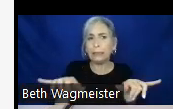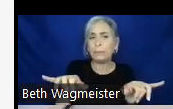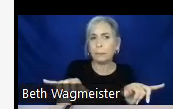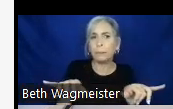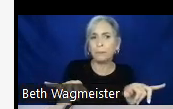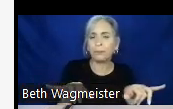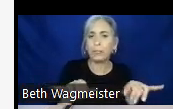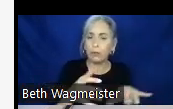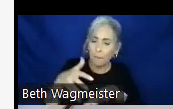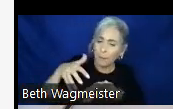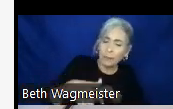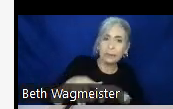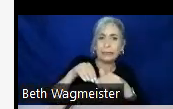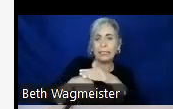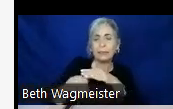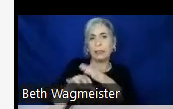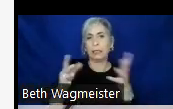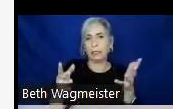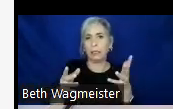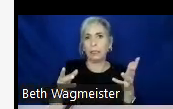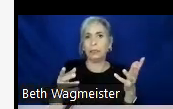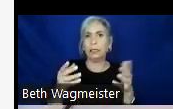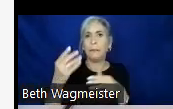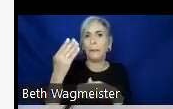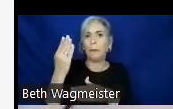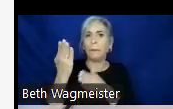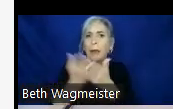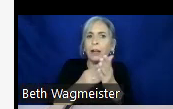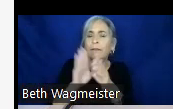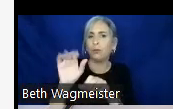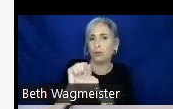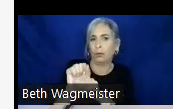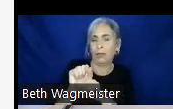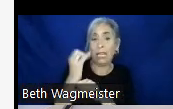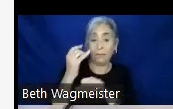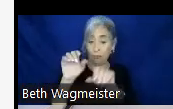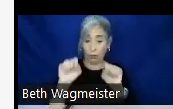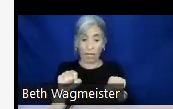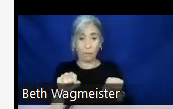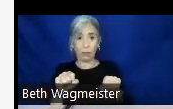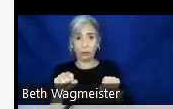build in accessibility to some of your work. If you are able to take your design and split